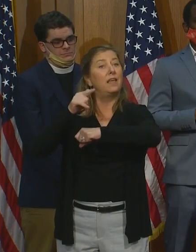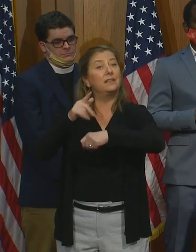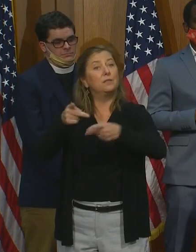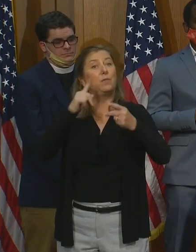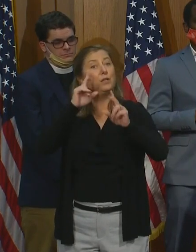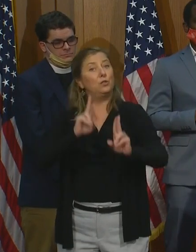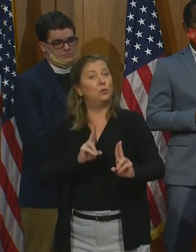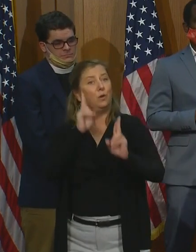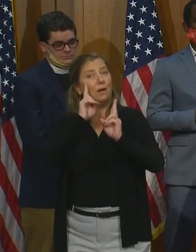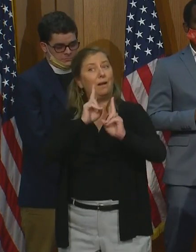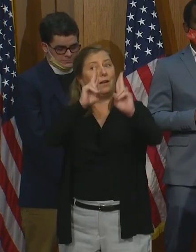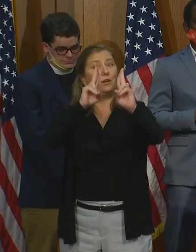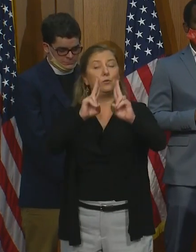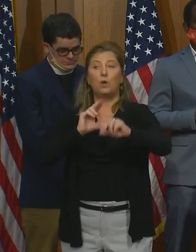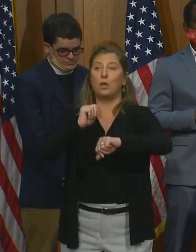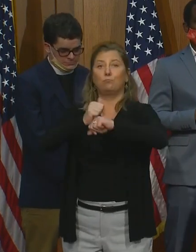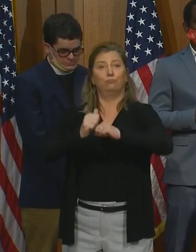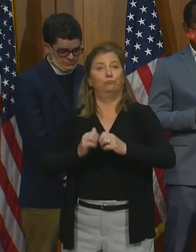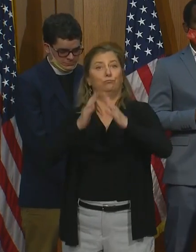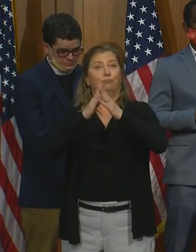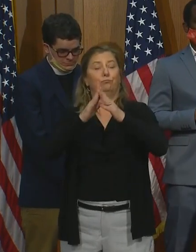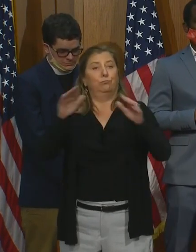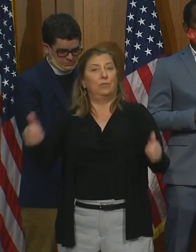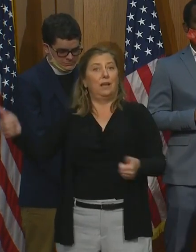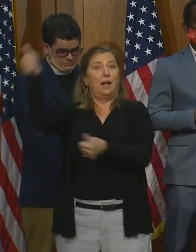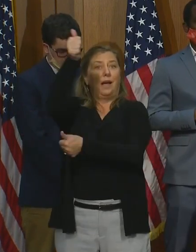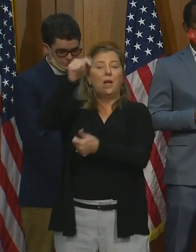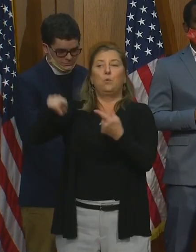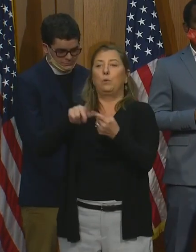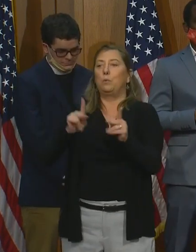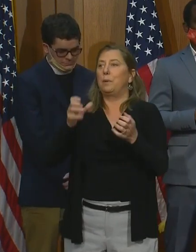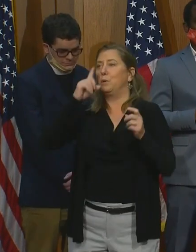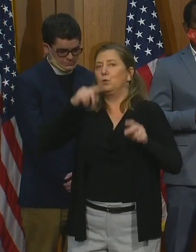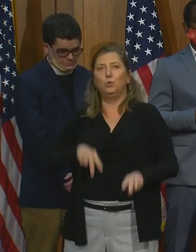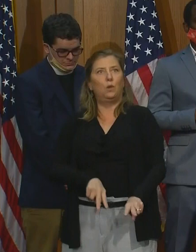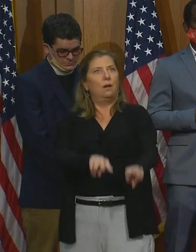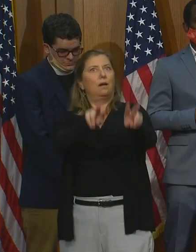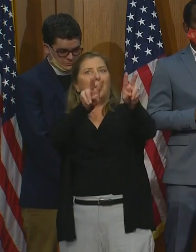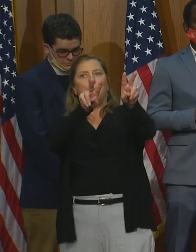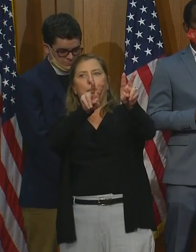NOW PETA STORY IT'S A PLACE OF